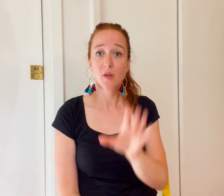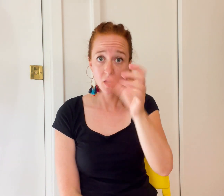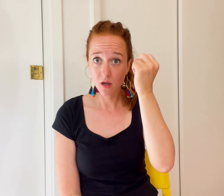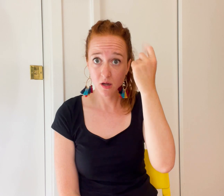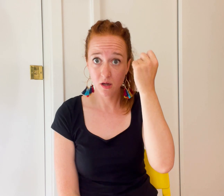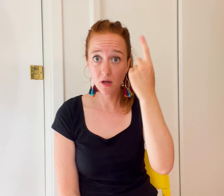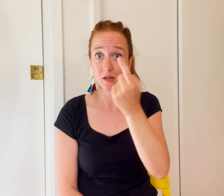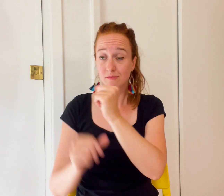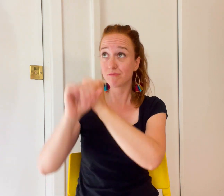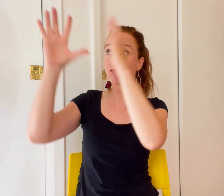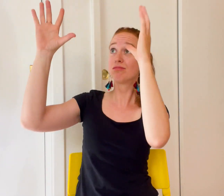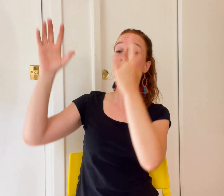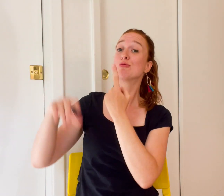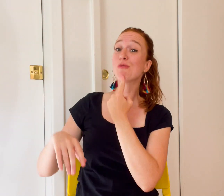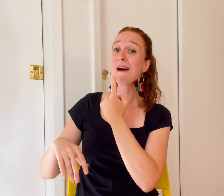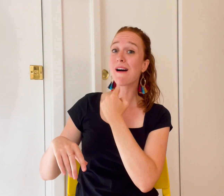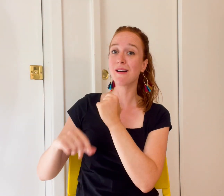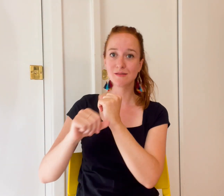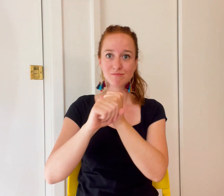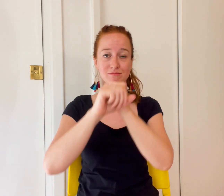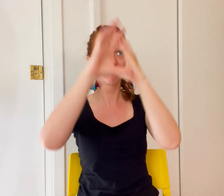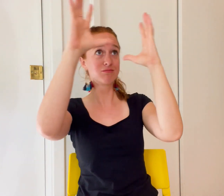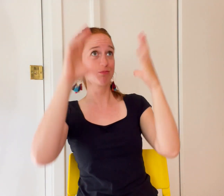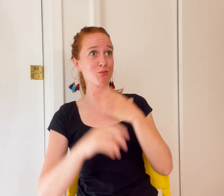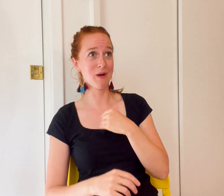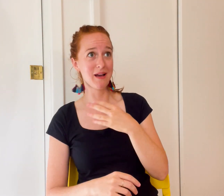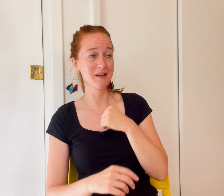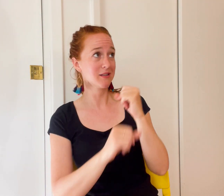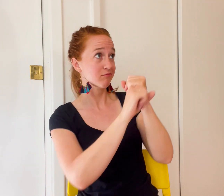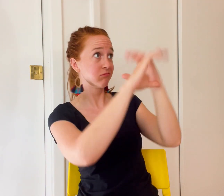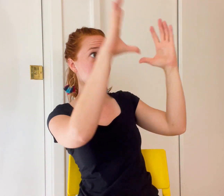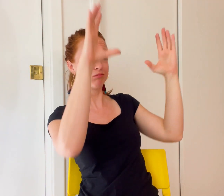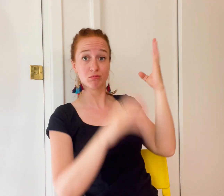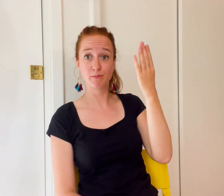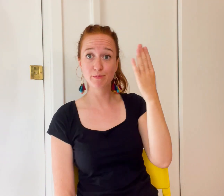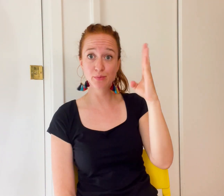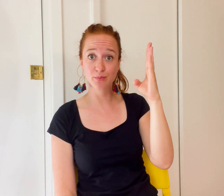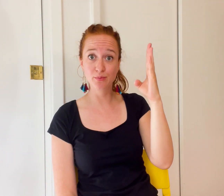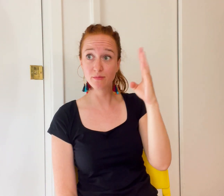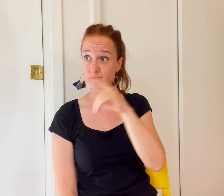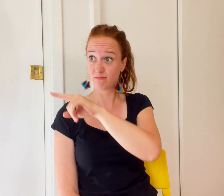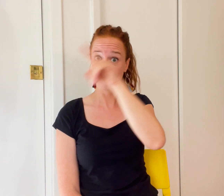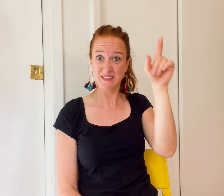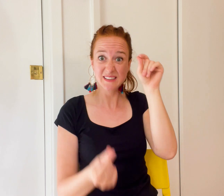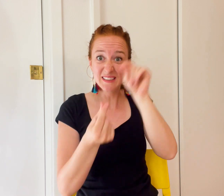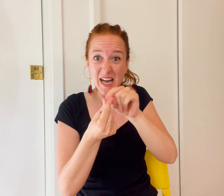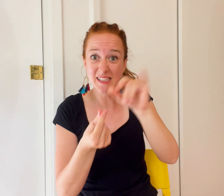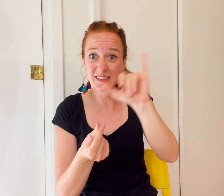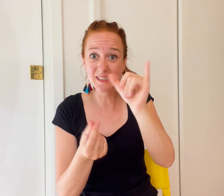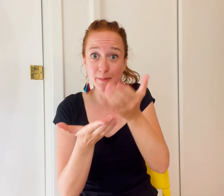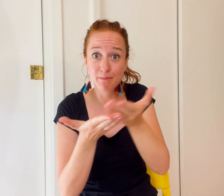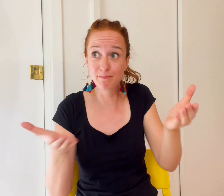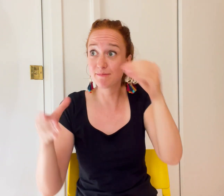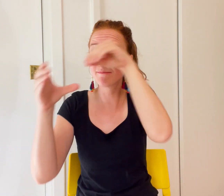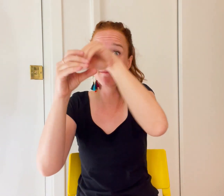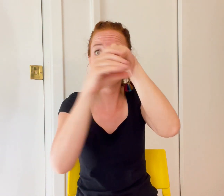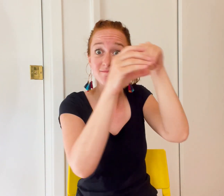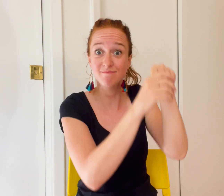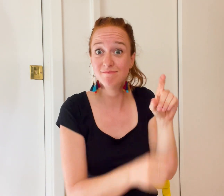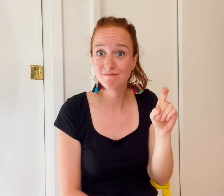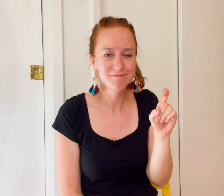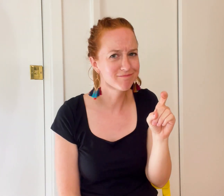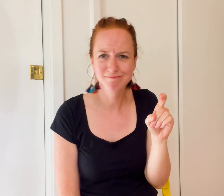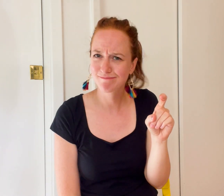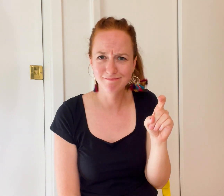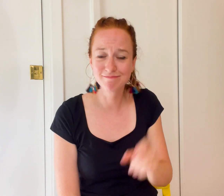However, you cannot get a burst to look red by using the same ingredients as the ones inside a white or blue firework.